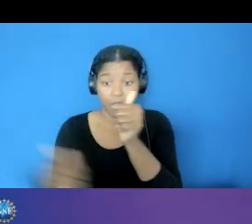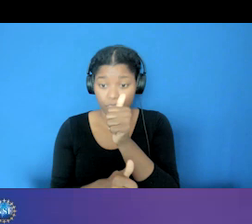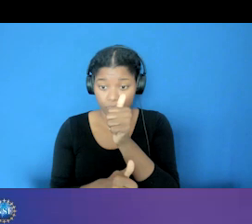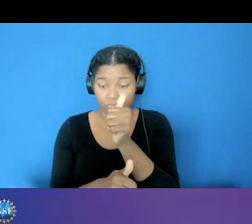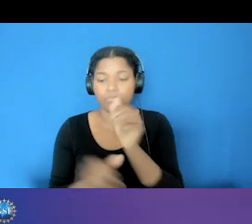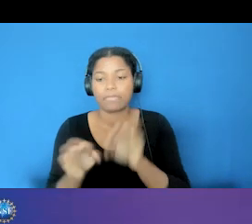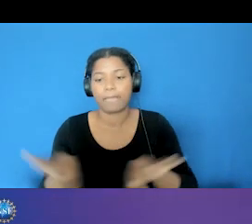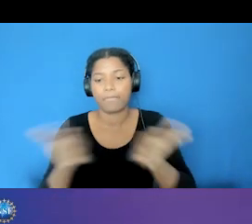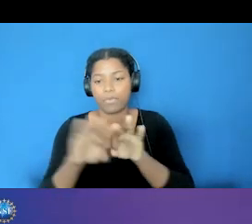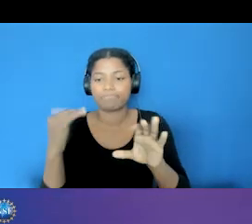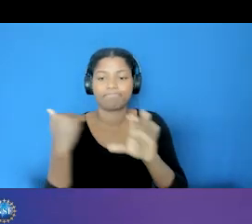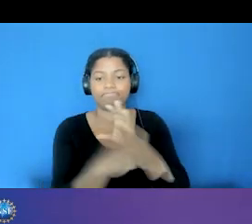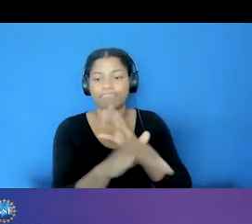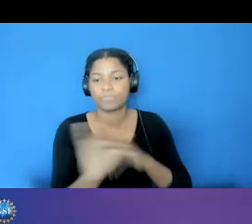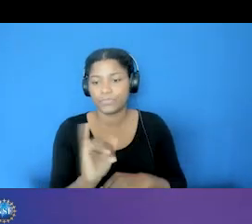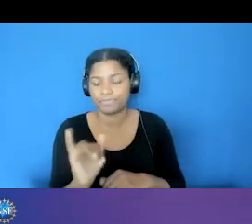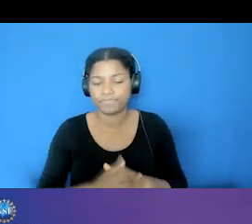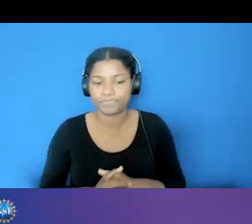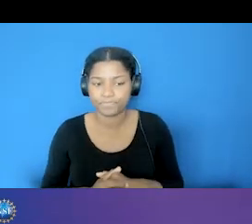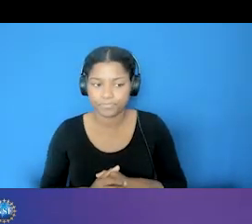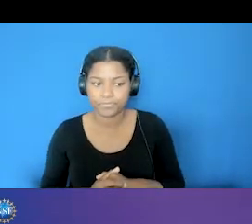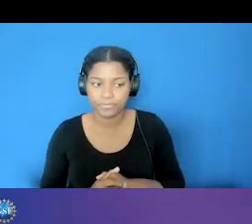which is the Federal Subaward Reporting System.